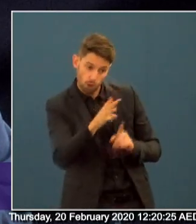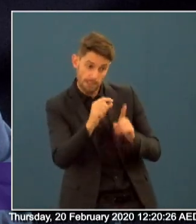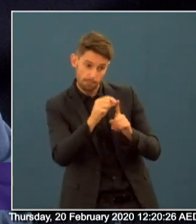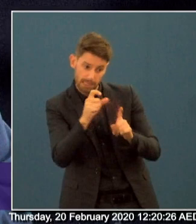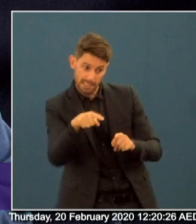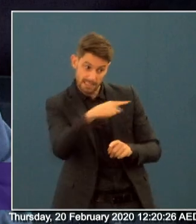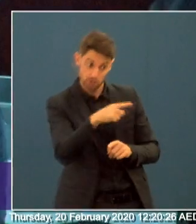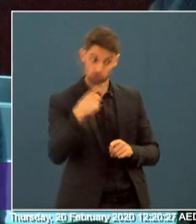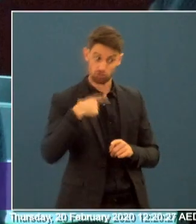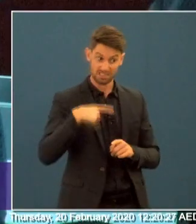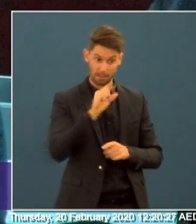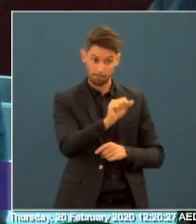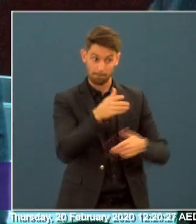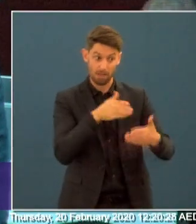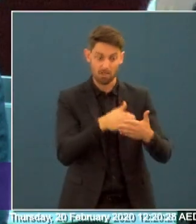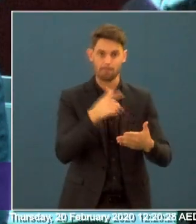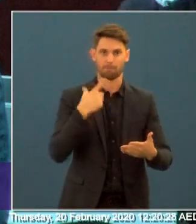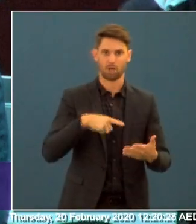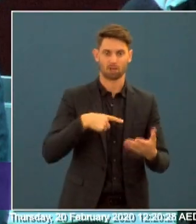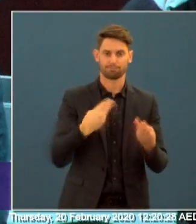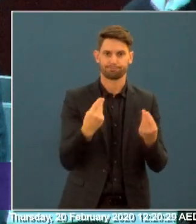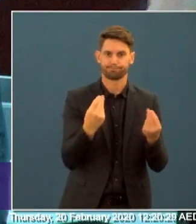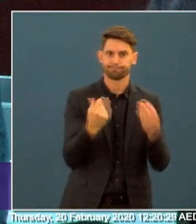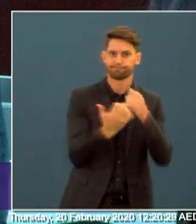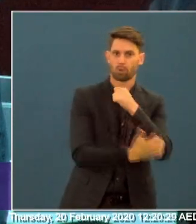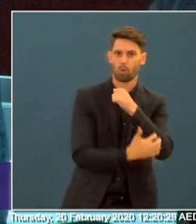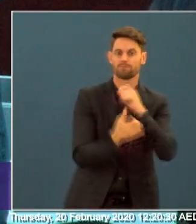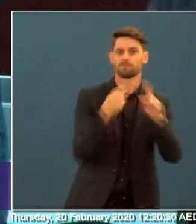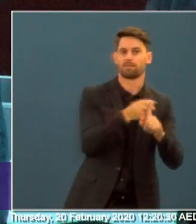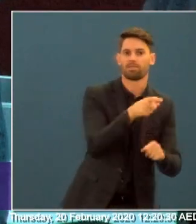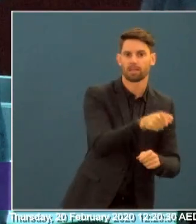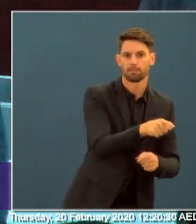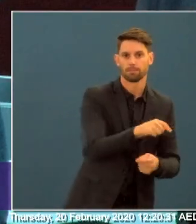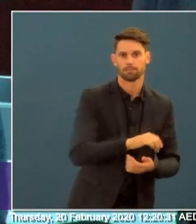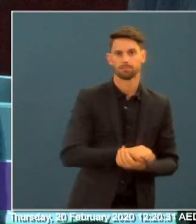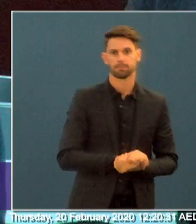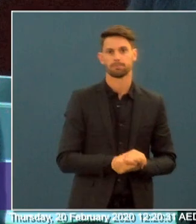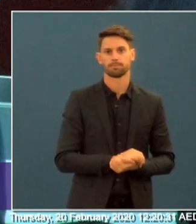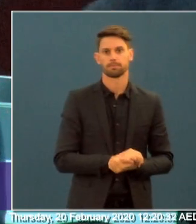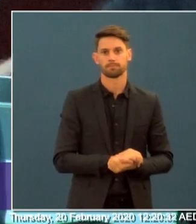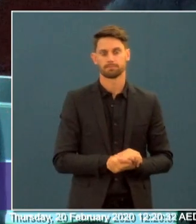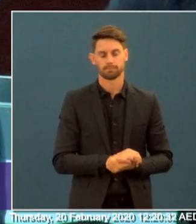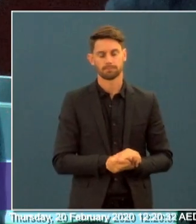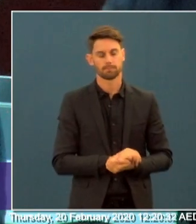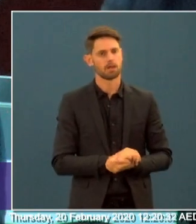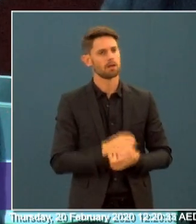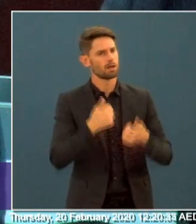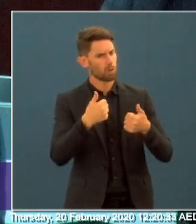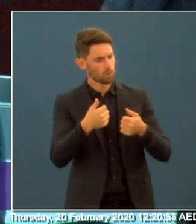At paragraphs 127 to 129, you make some conclusions about this first area that we've examined,